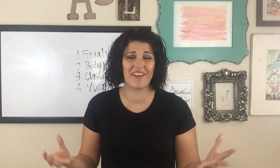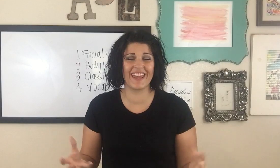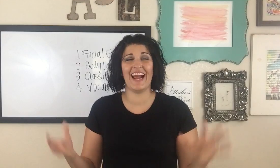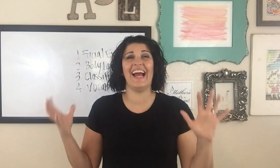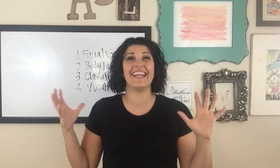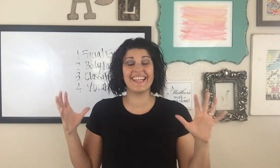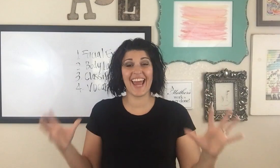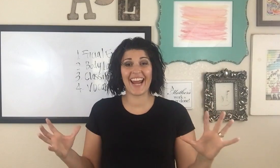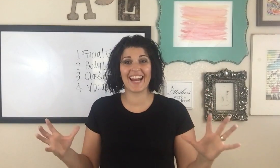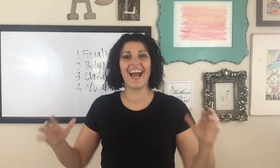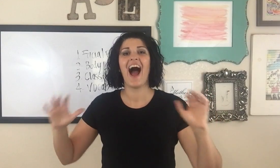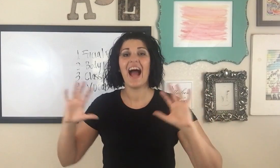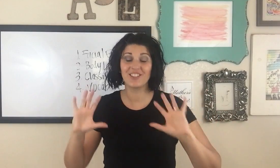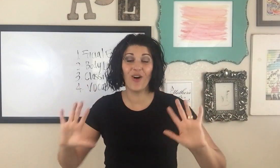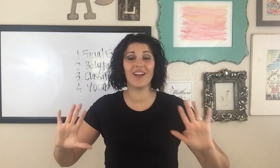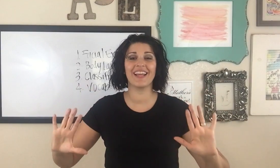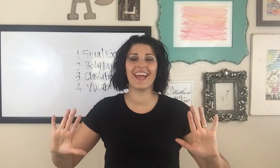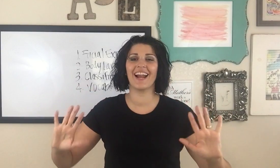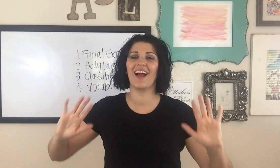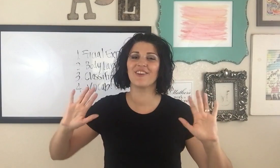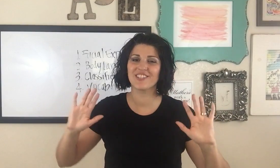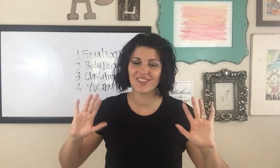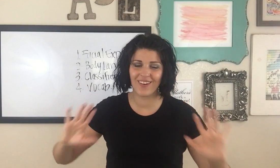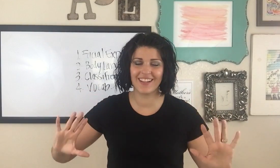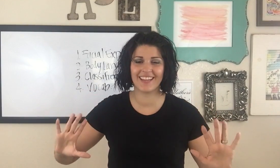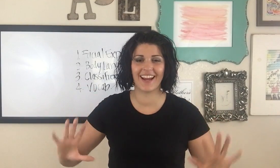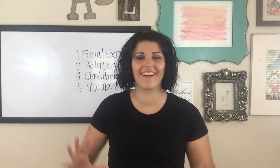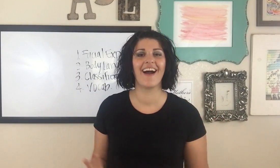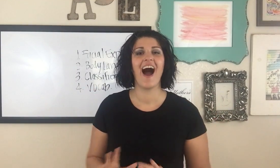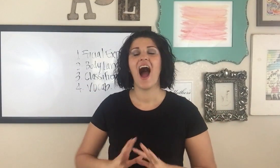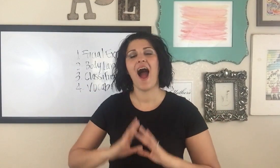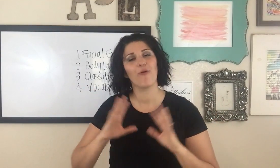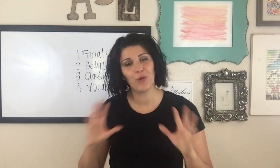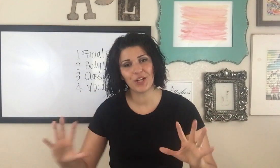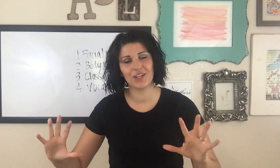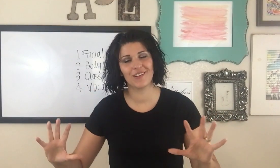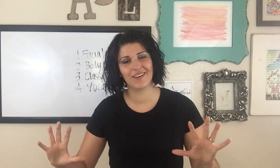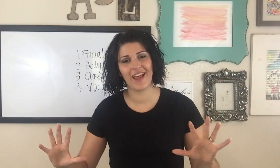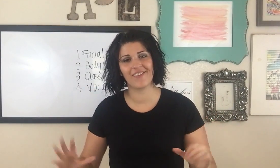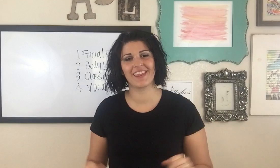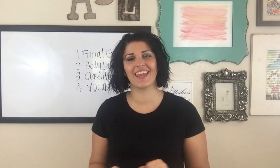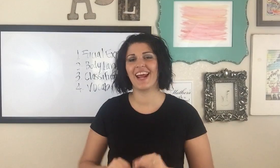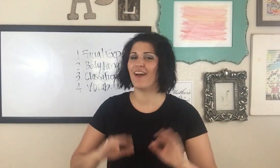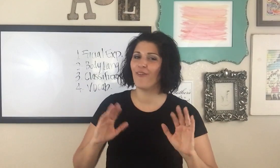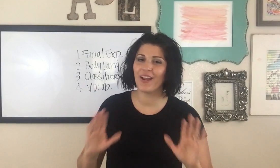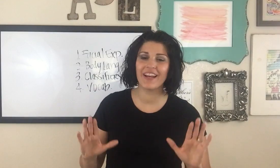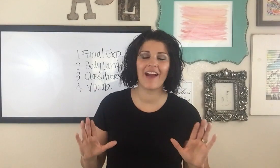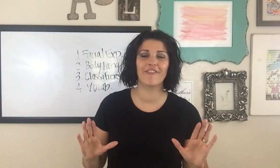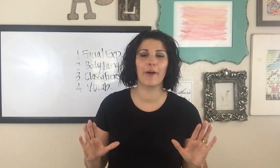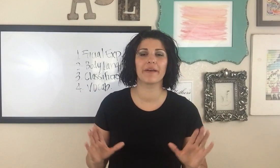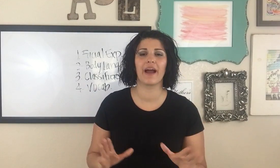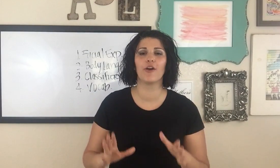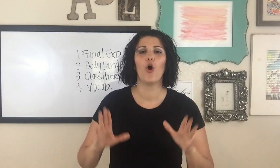everything. I get it. I totally get it. I was totally there. I want you to learn everything. I want you to have grammar down.